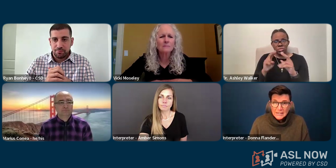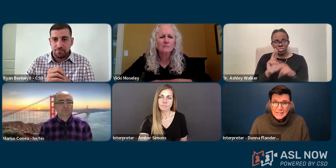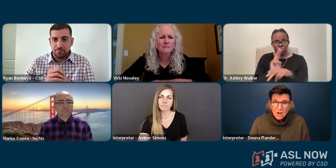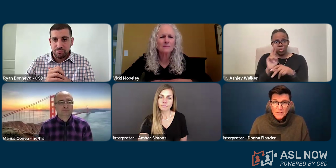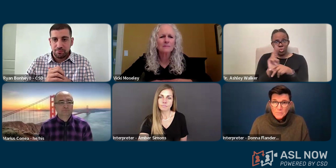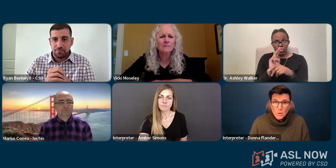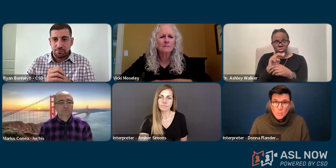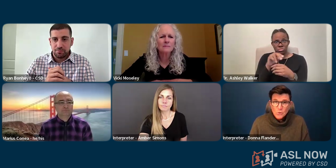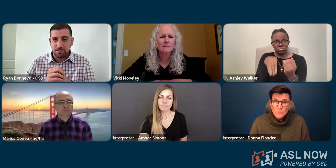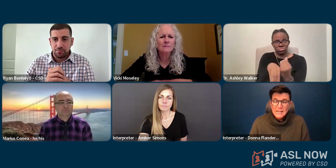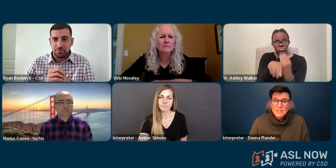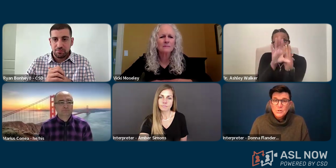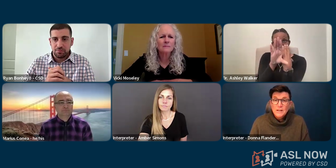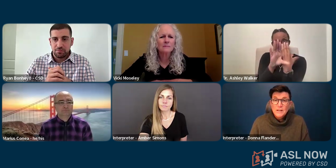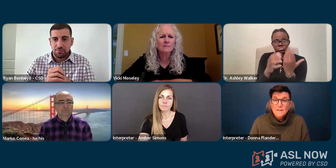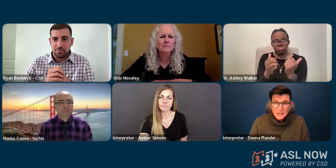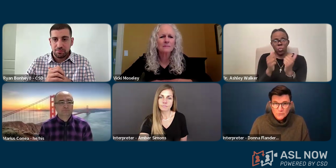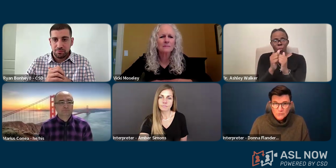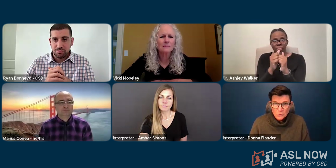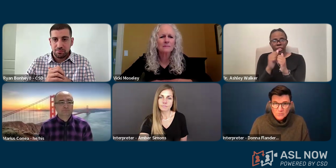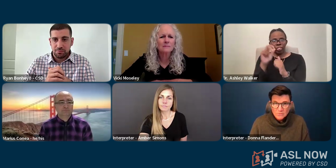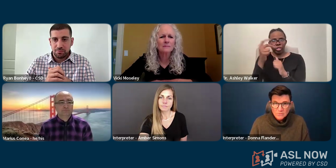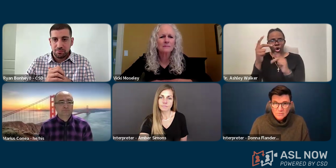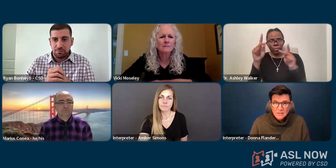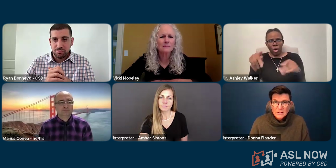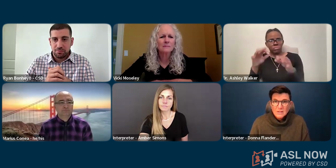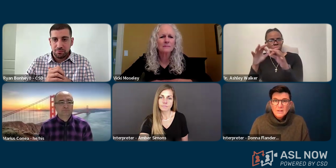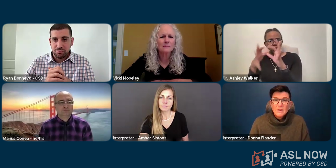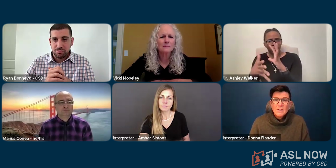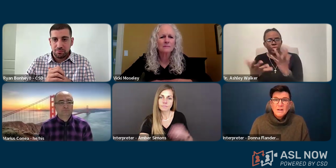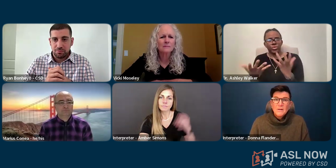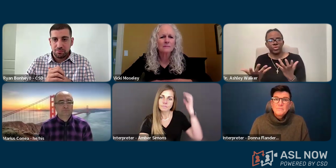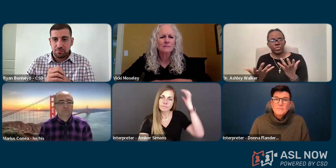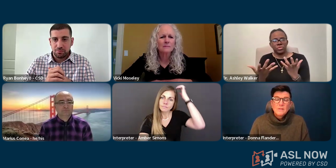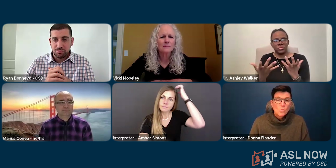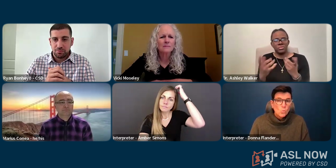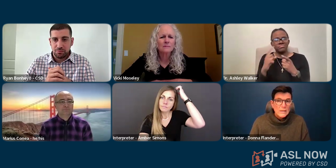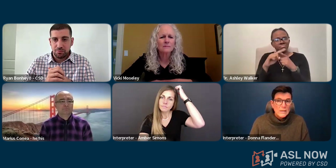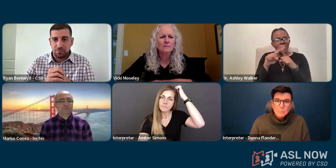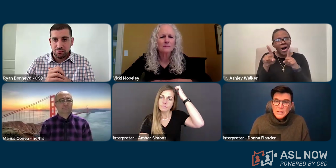and hard of hearing on their mobile phone can use a video phone. We can